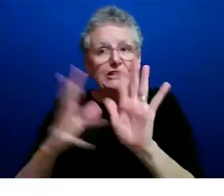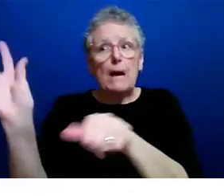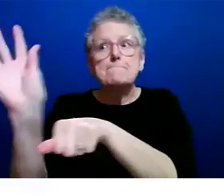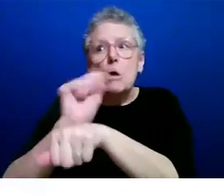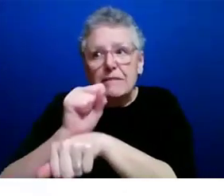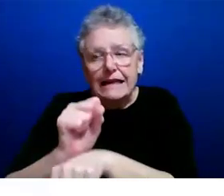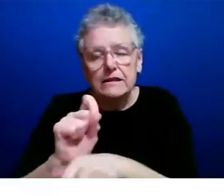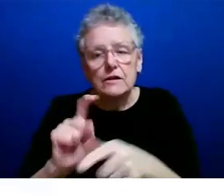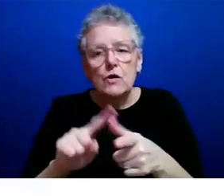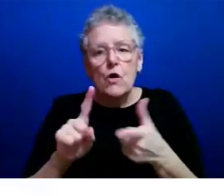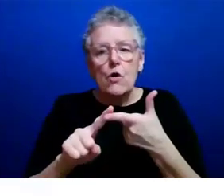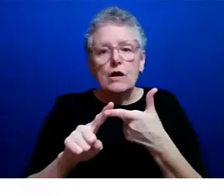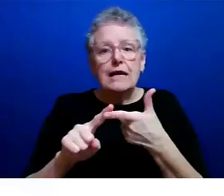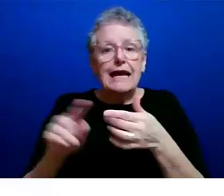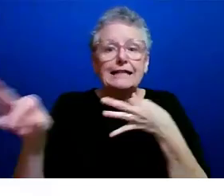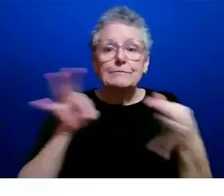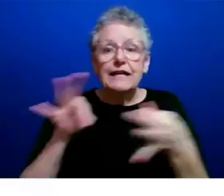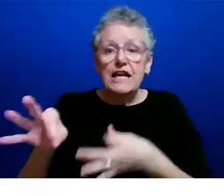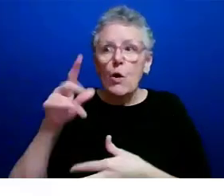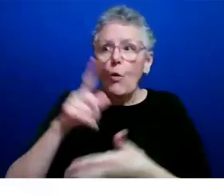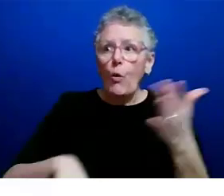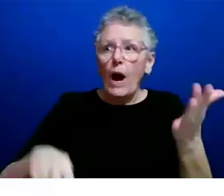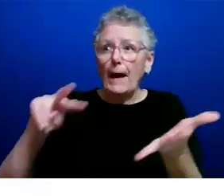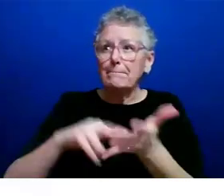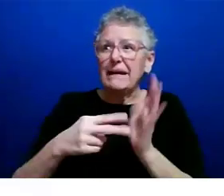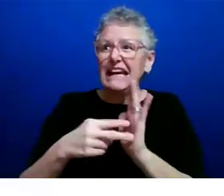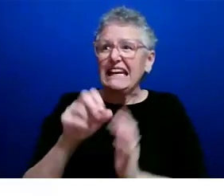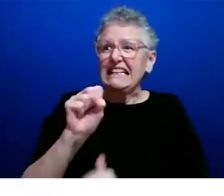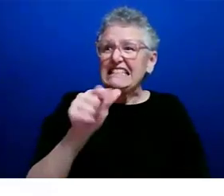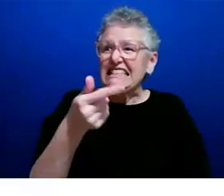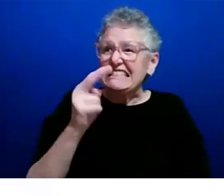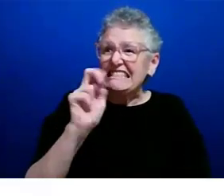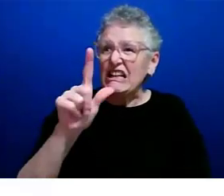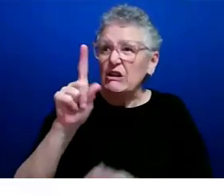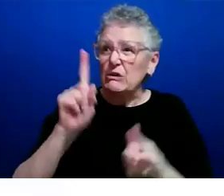or explaining what is a signal-to-noise ratio.